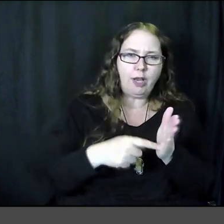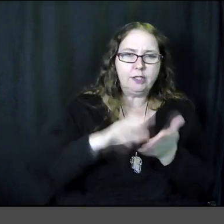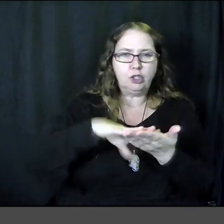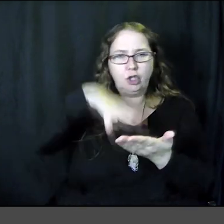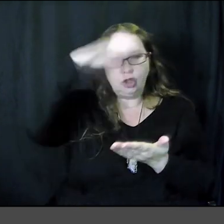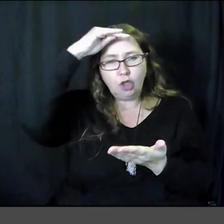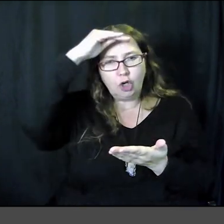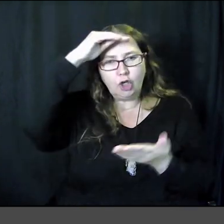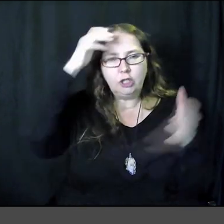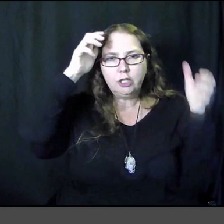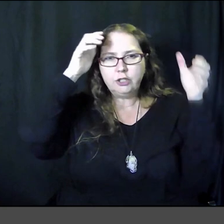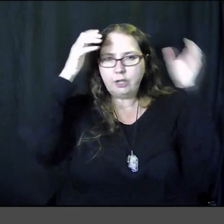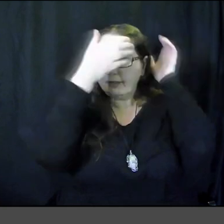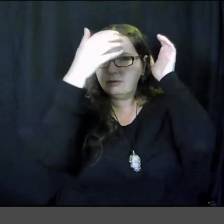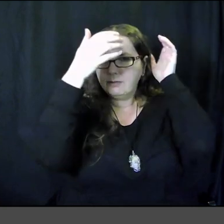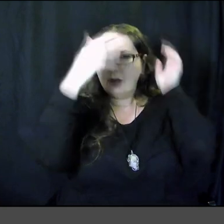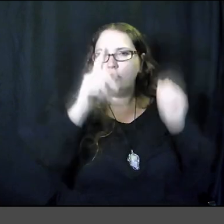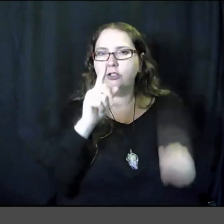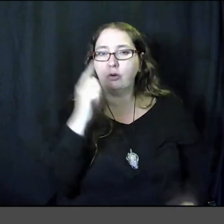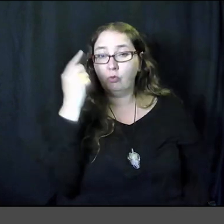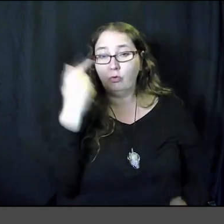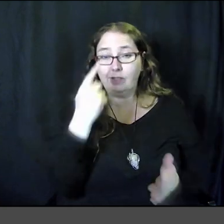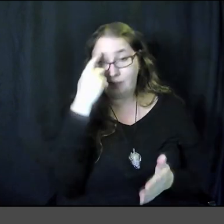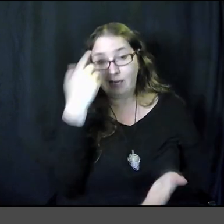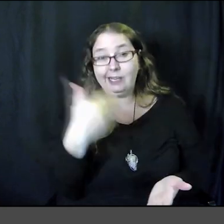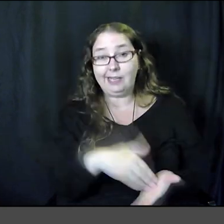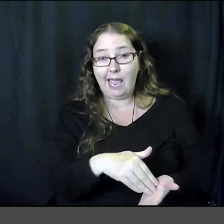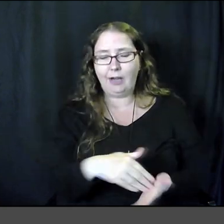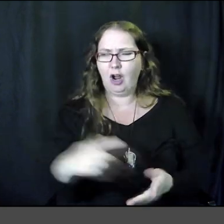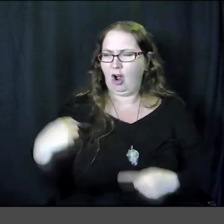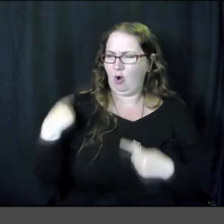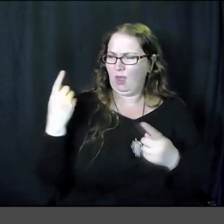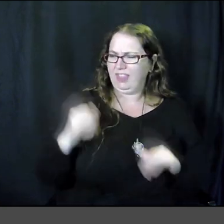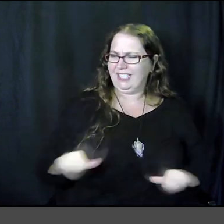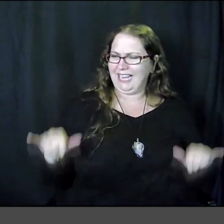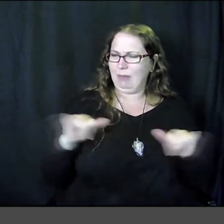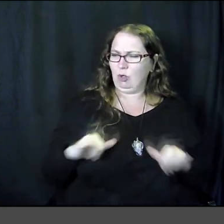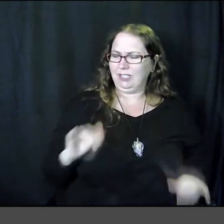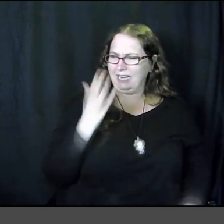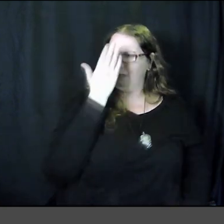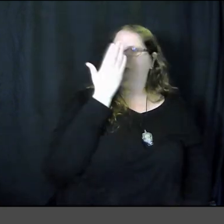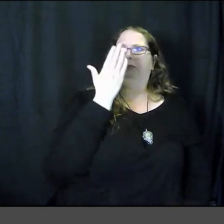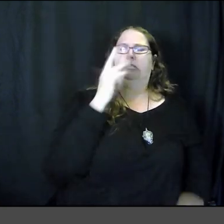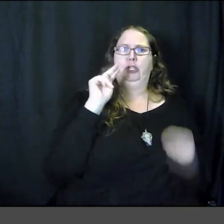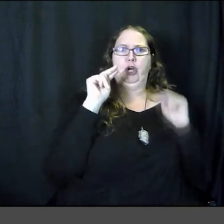OKAY, THE WAY I'VE BEEN DOING BUSINESS, I CAN'T KEEP DOING BUSINESS LIKE THIS. I JUST CAN'T.